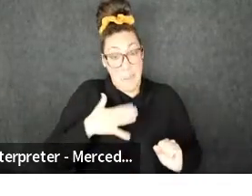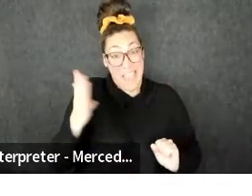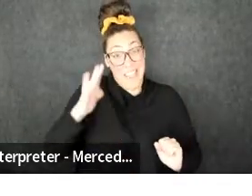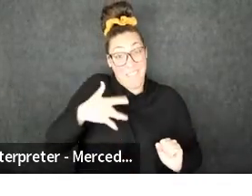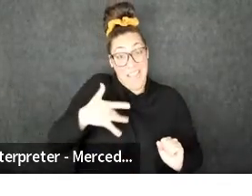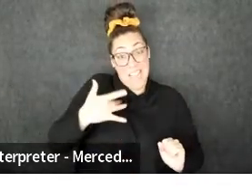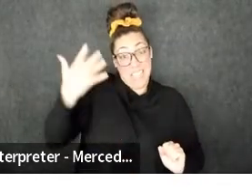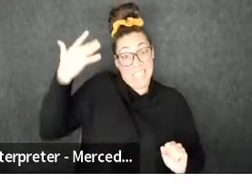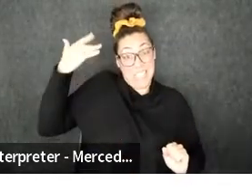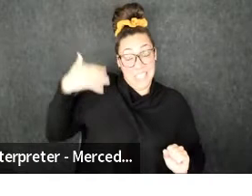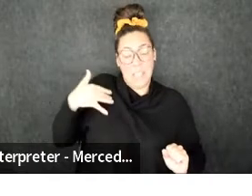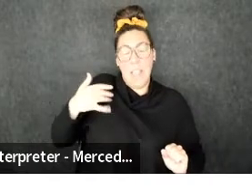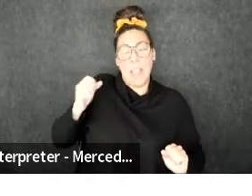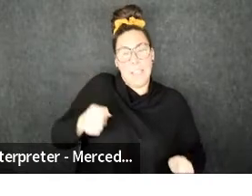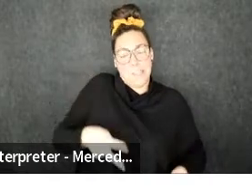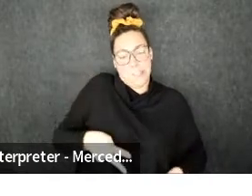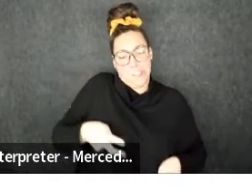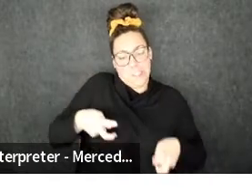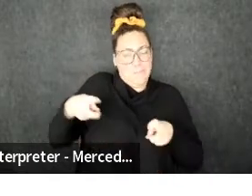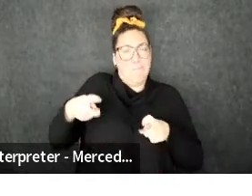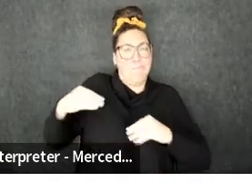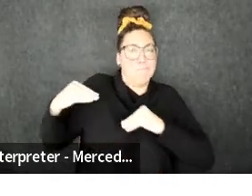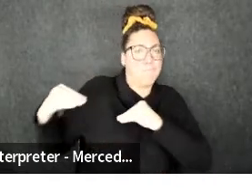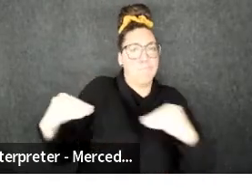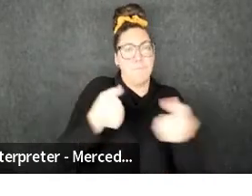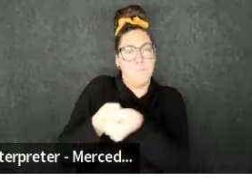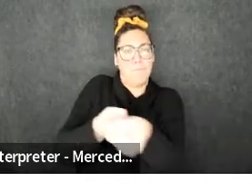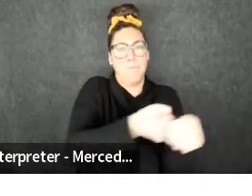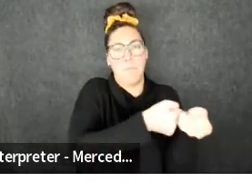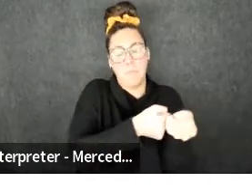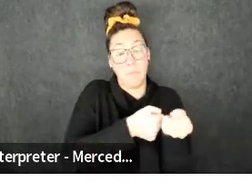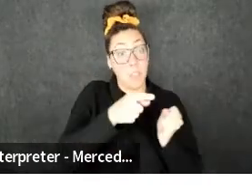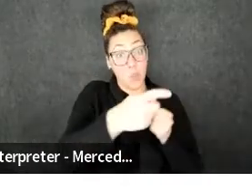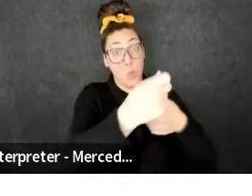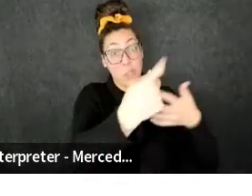And then this questions have given me a great reflection right now